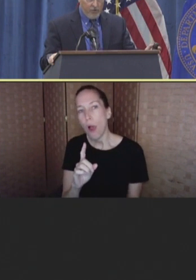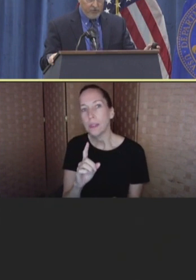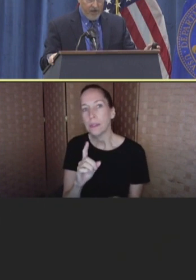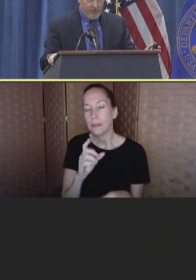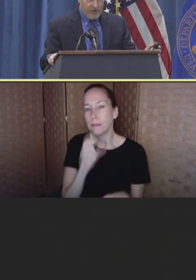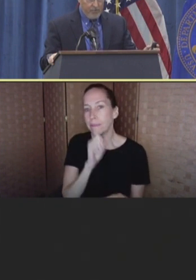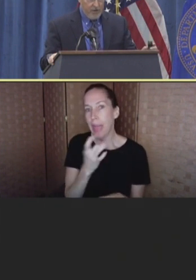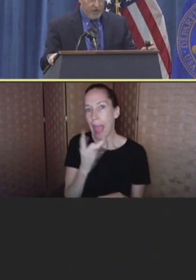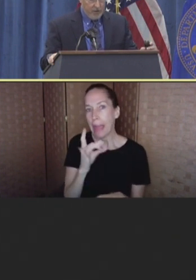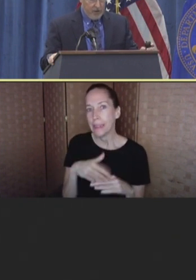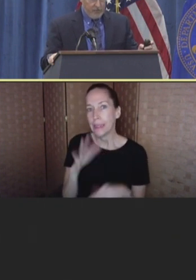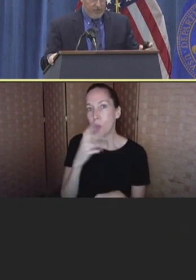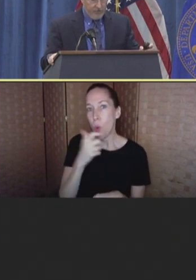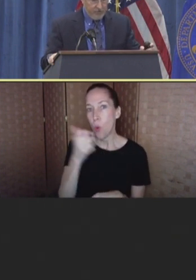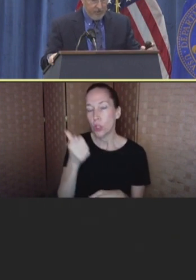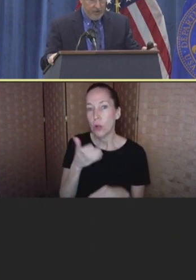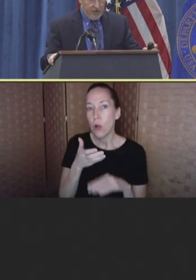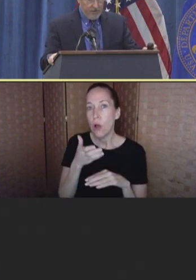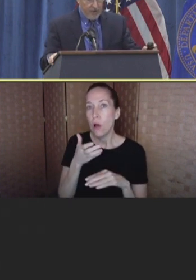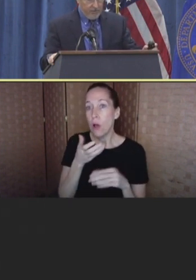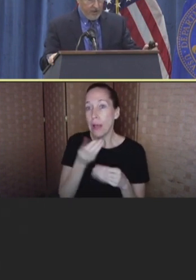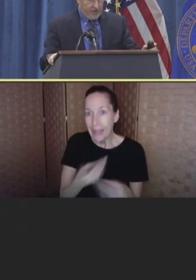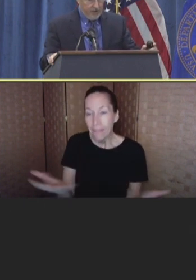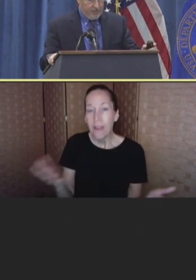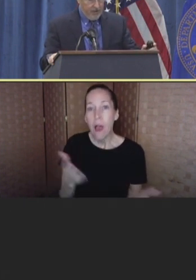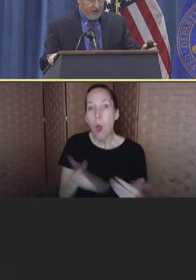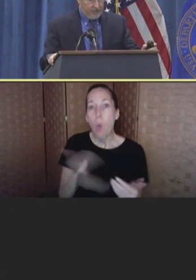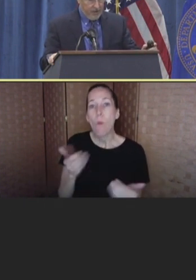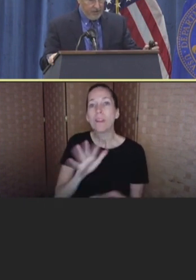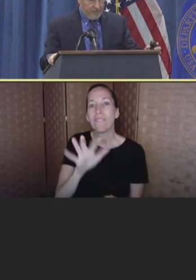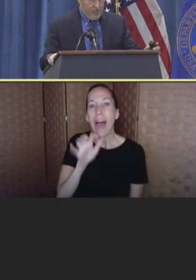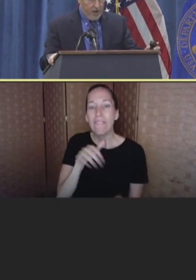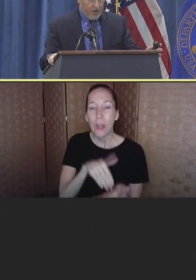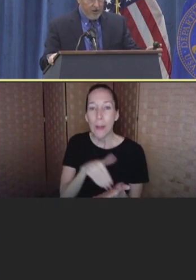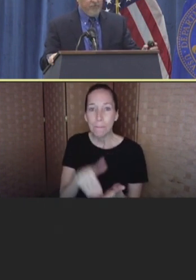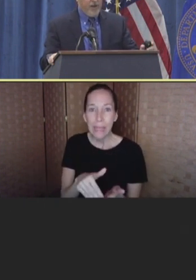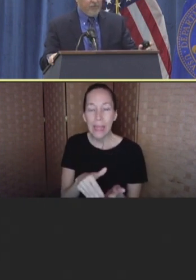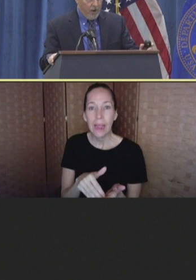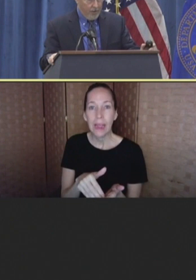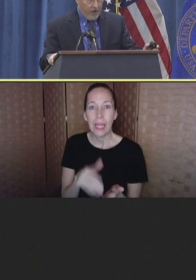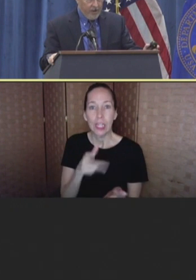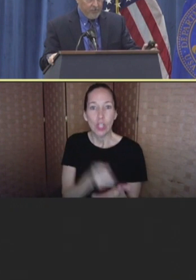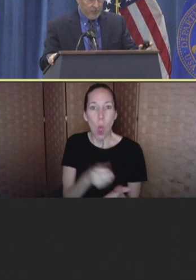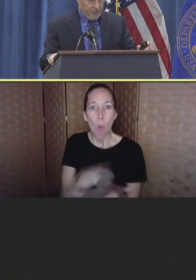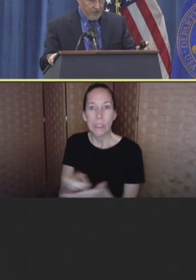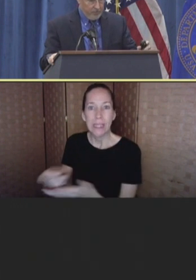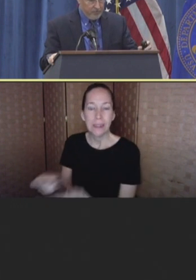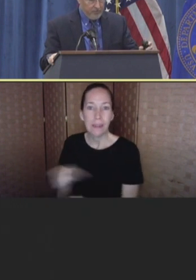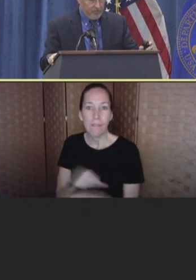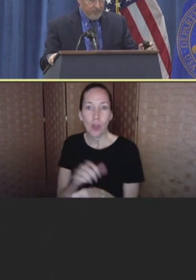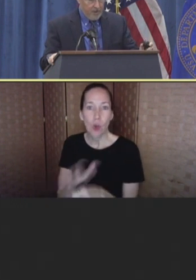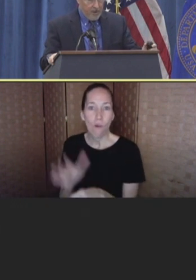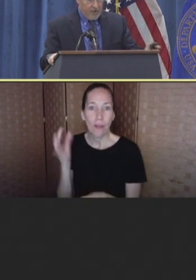500 million doses of COVID-19 vaccine primary and booster doses.